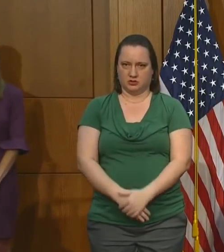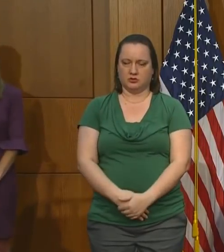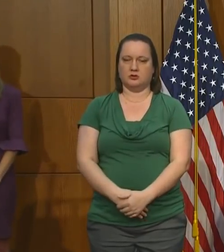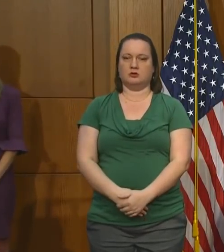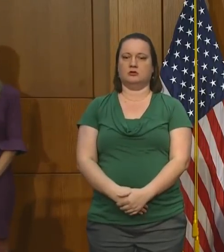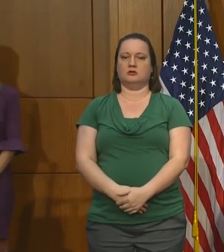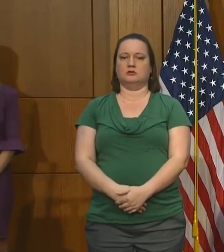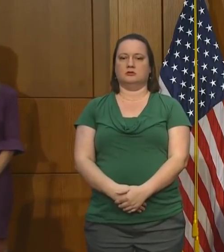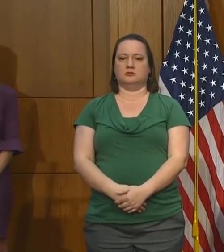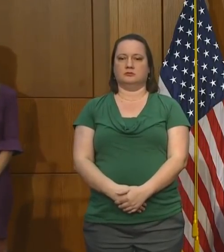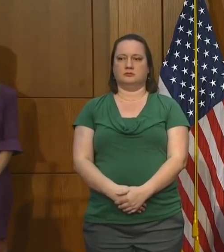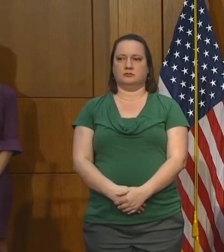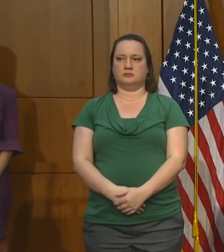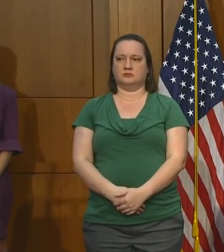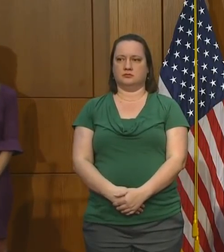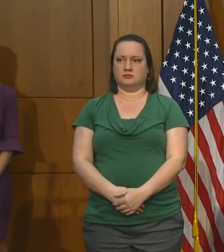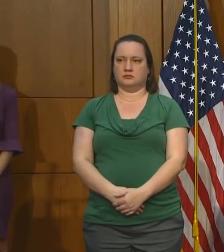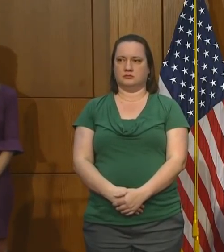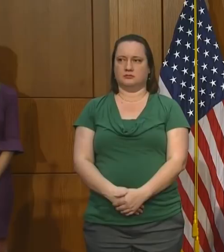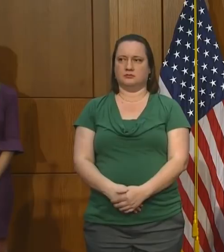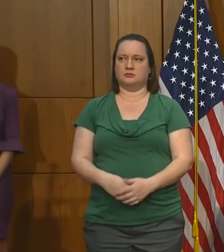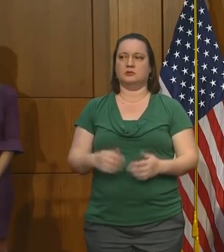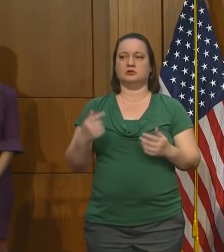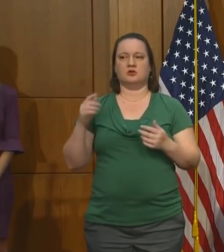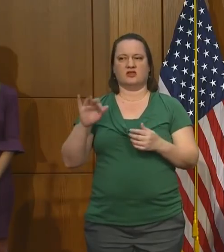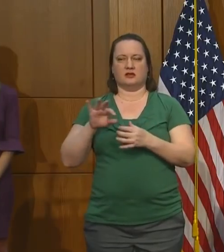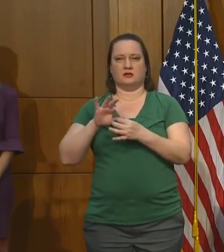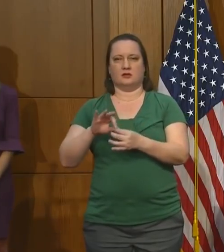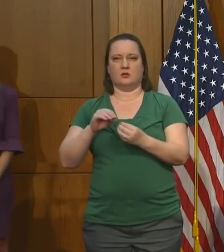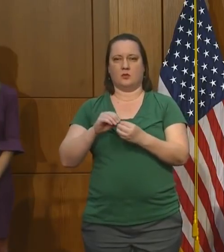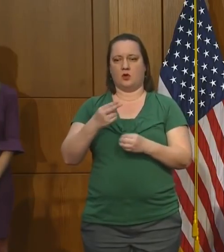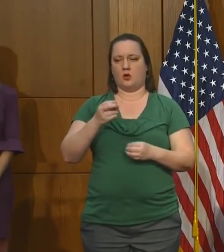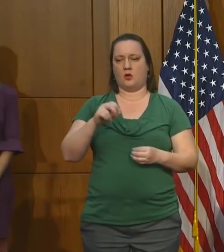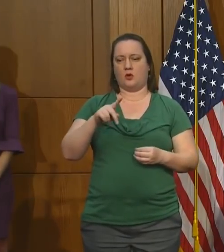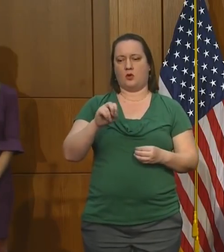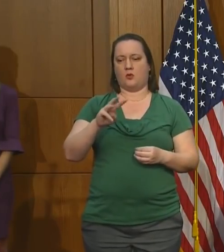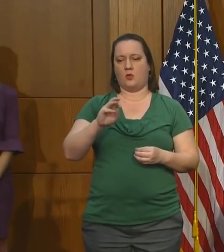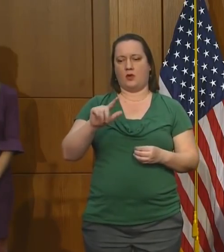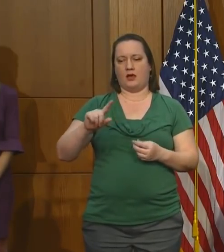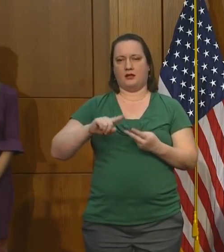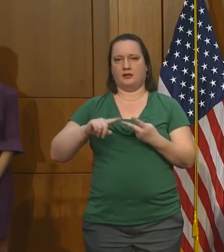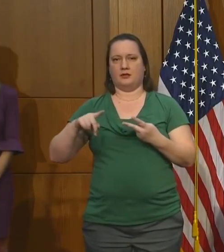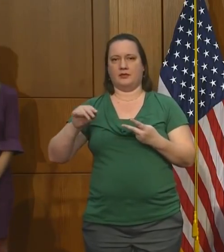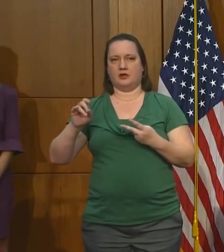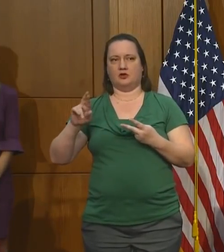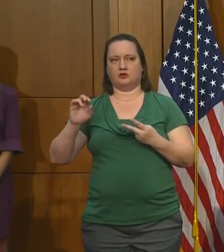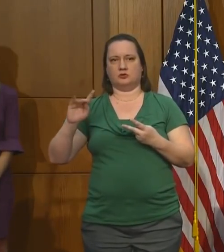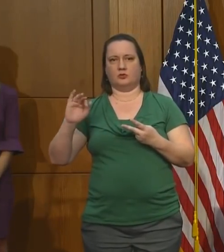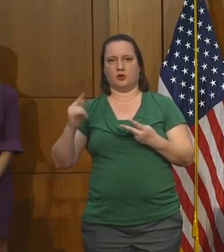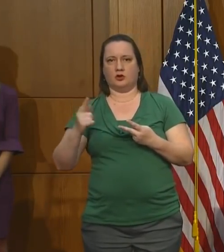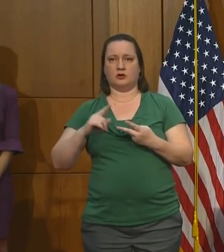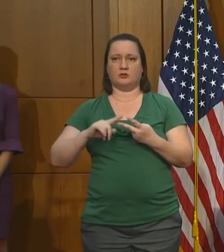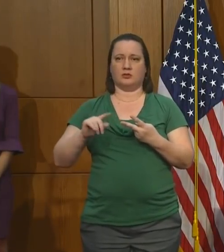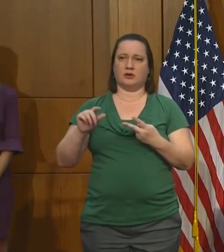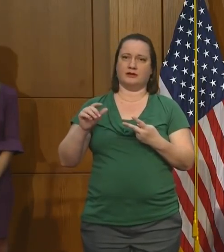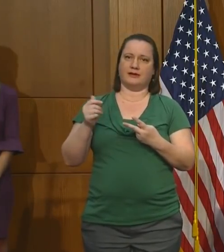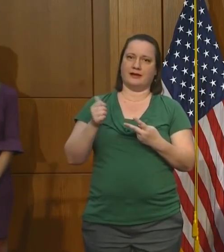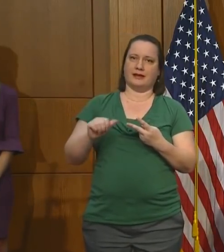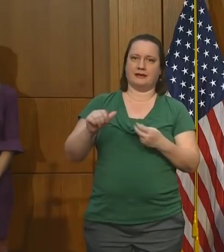THE REESTABLISHING THE CONNECTION FOR THE DELINQUENT CUSTOMERS HERE WELL YES